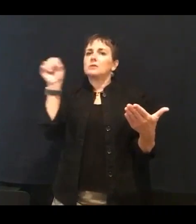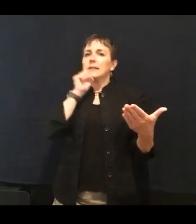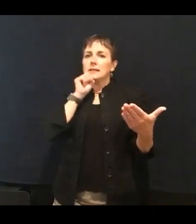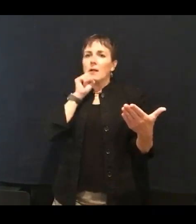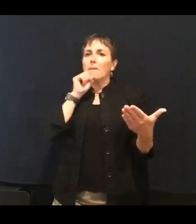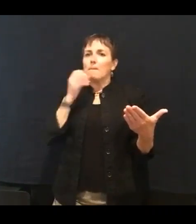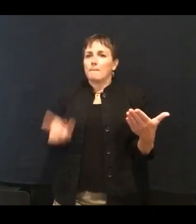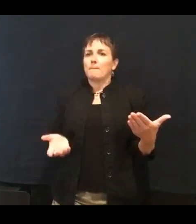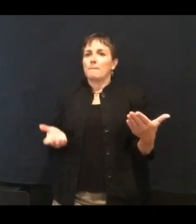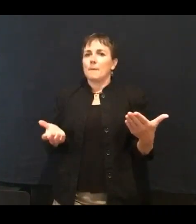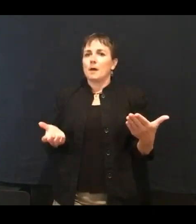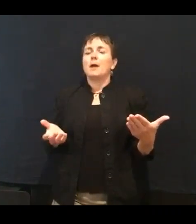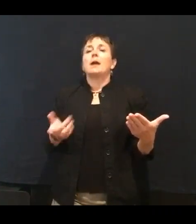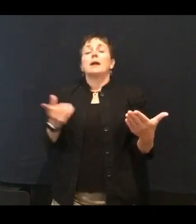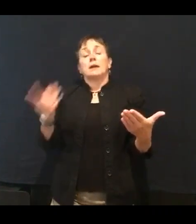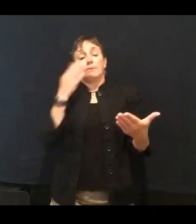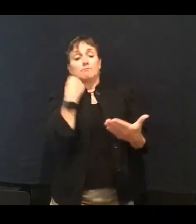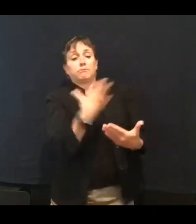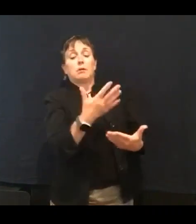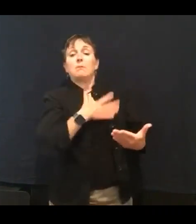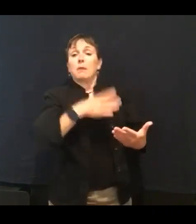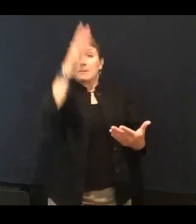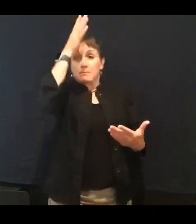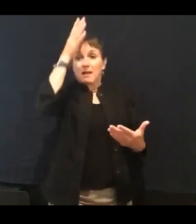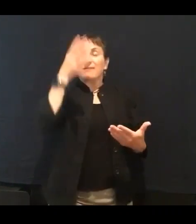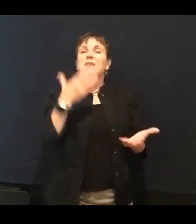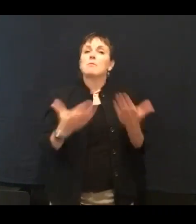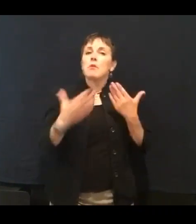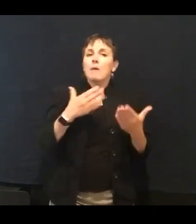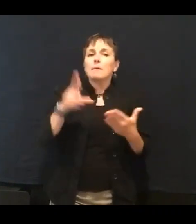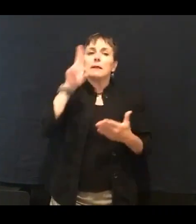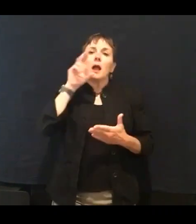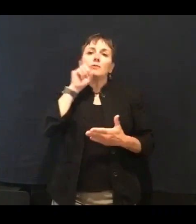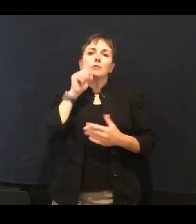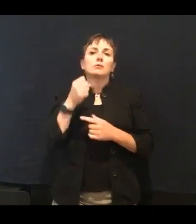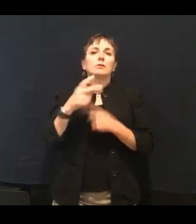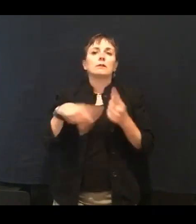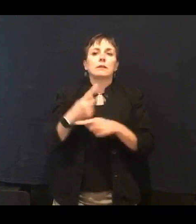He gave my parents a probable diagnosis of Usher II.